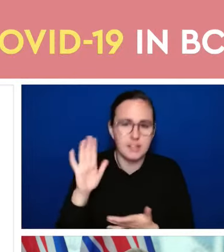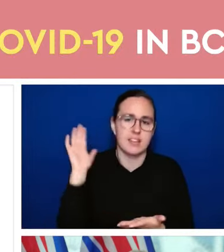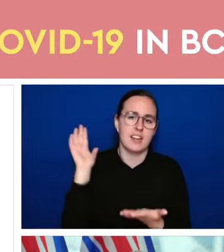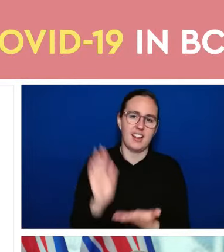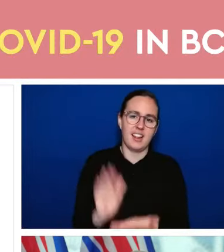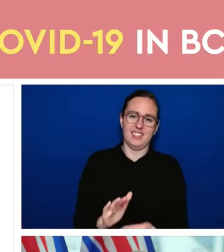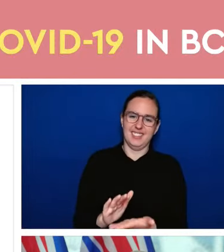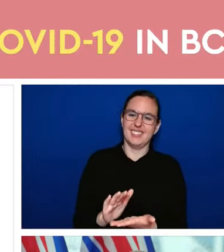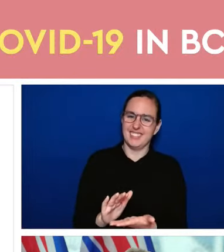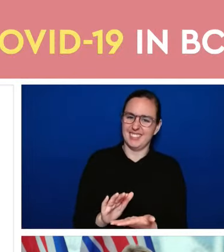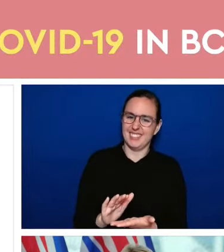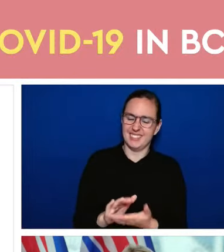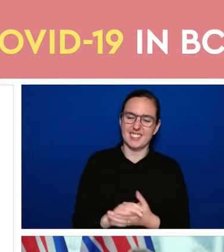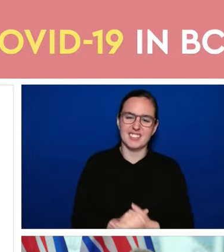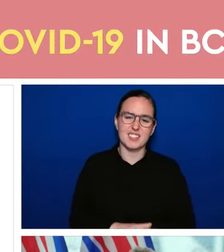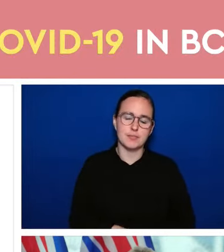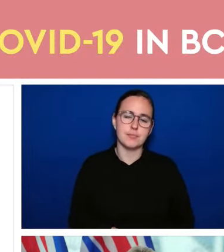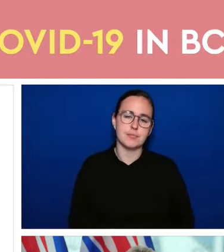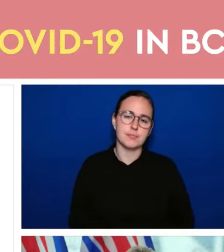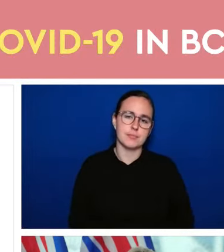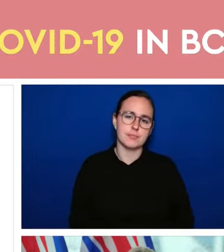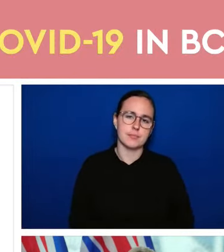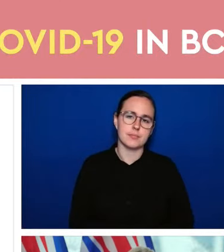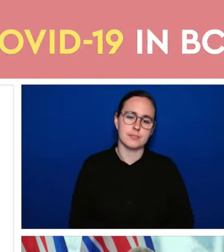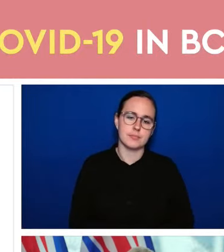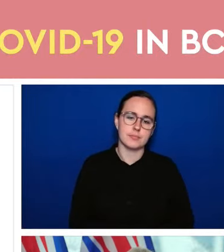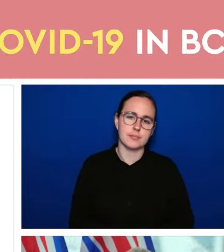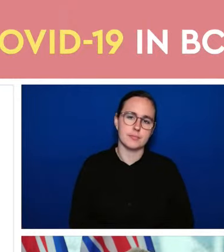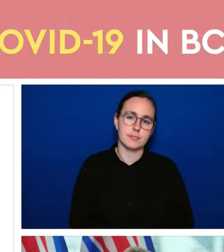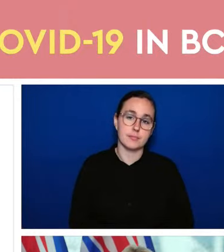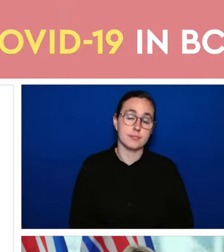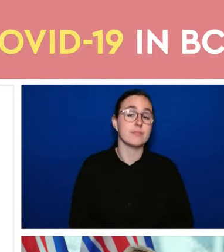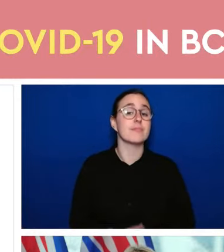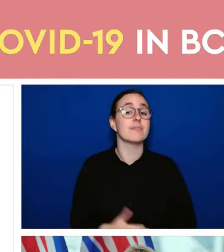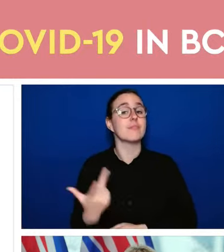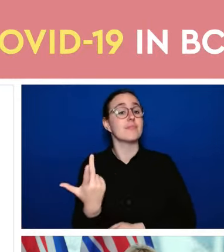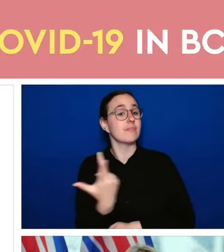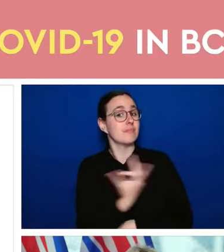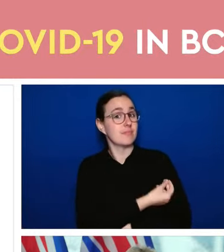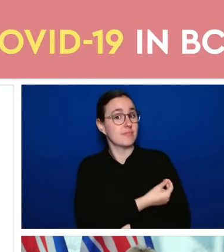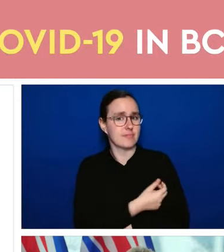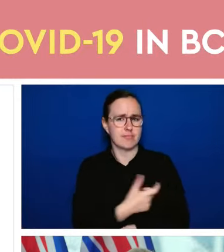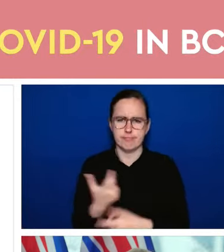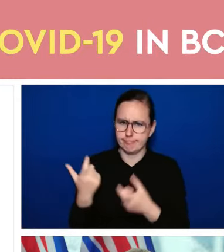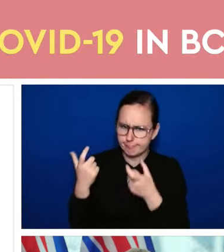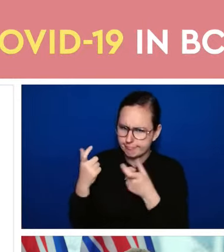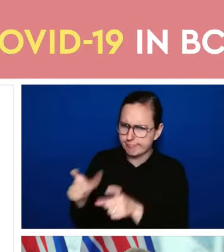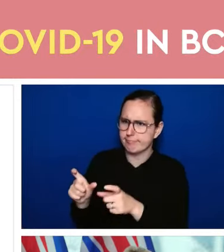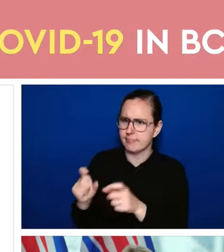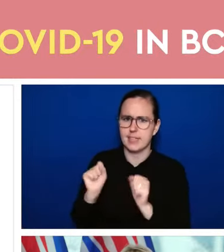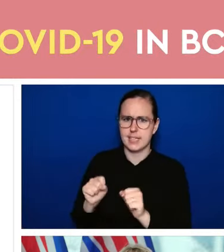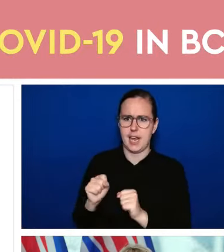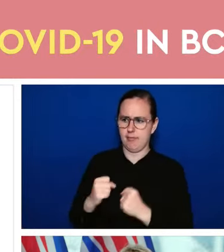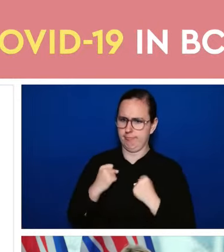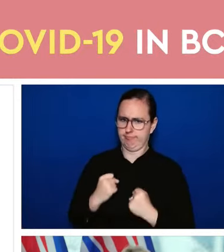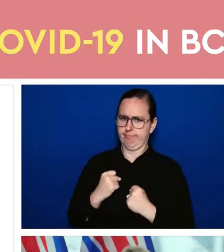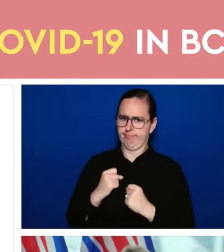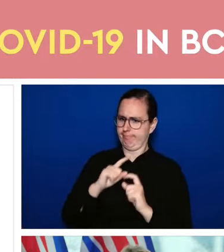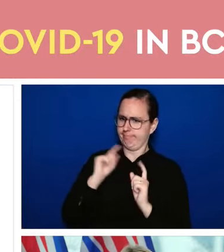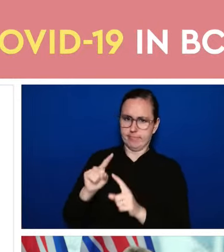strong and quick response from antibodies to get us through this following which is season. End we have less by research